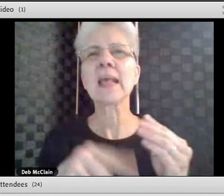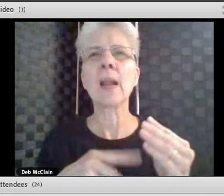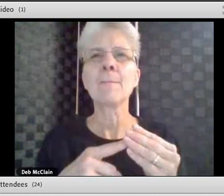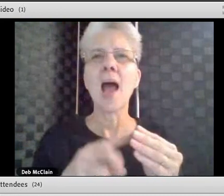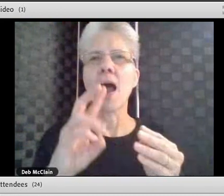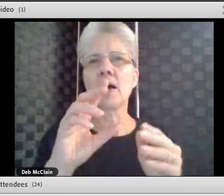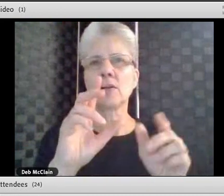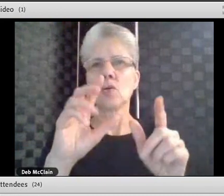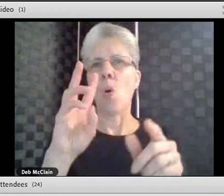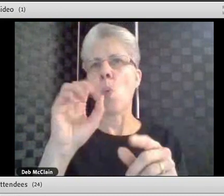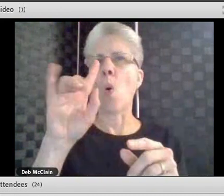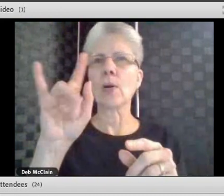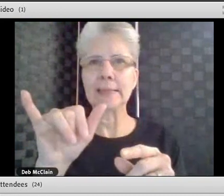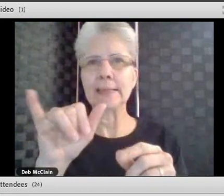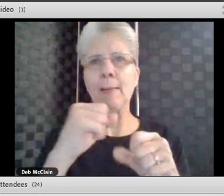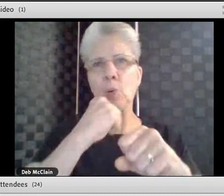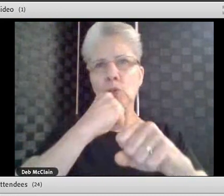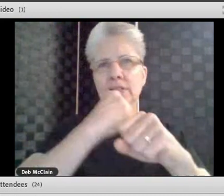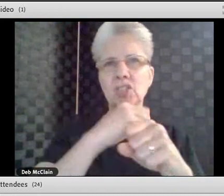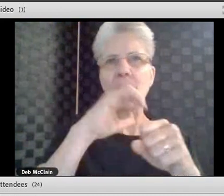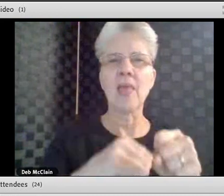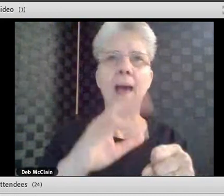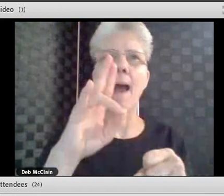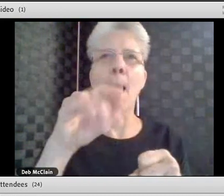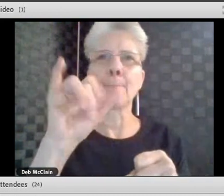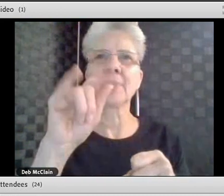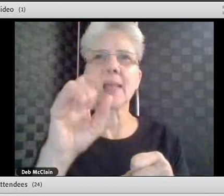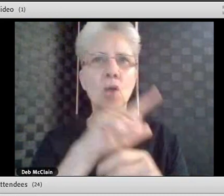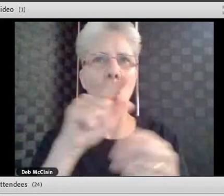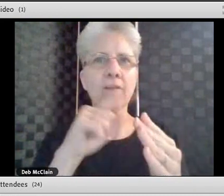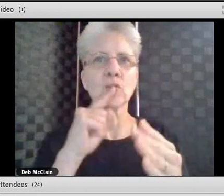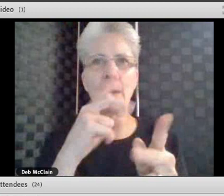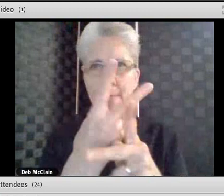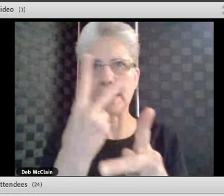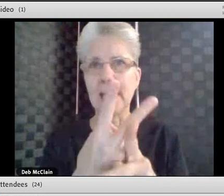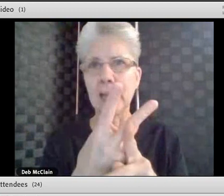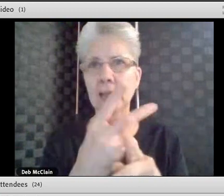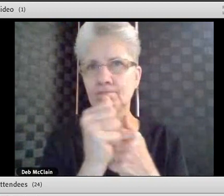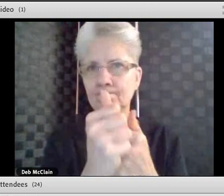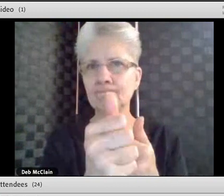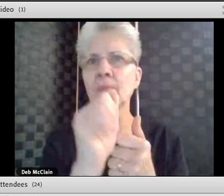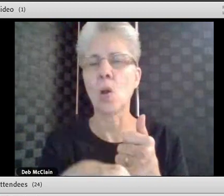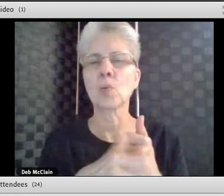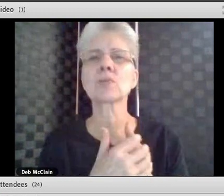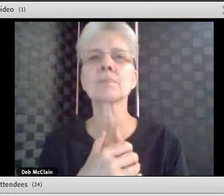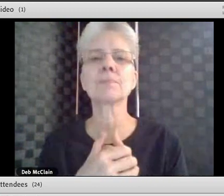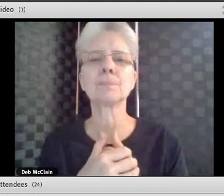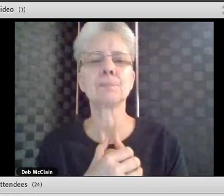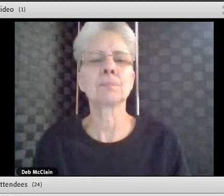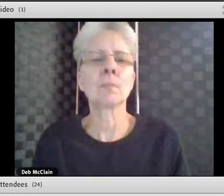Also, I'm thinking about warranties and protection. You know, updates, those all have to be maintained.